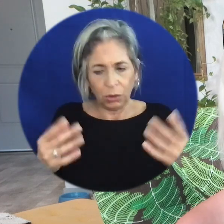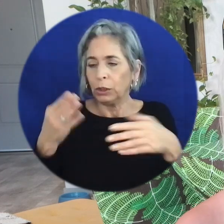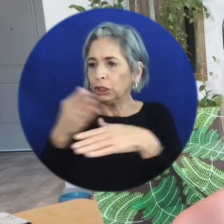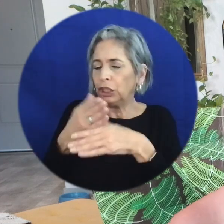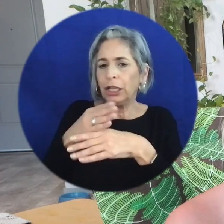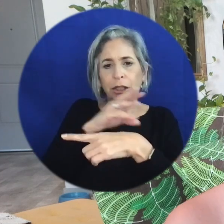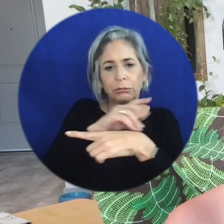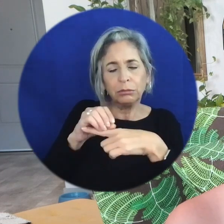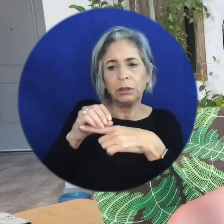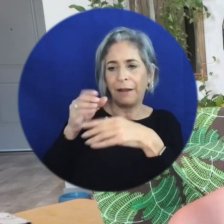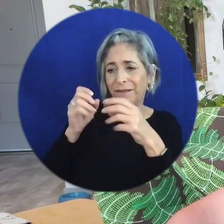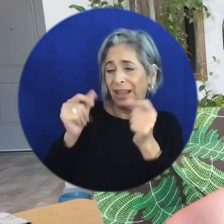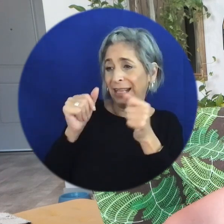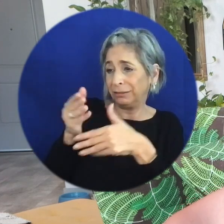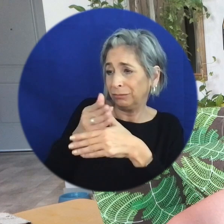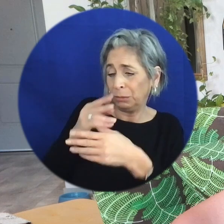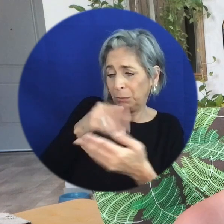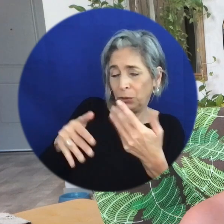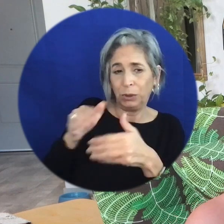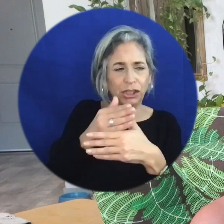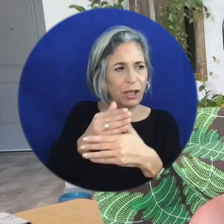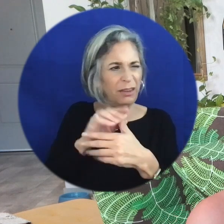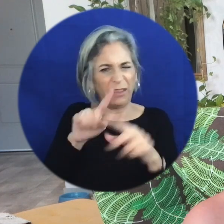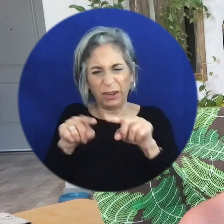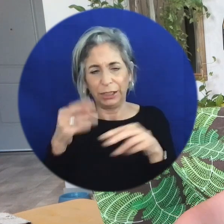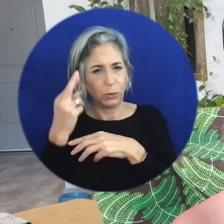Developers could also share code deployments quickly amongst each other for various reasons